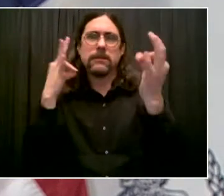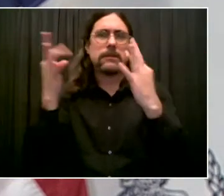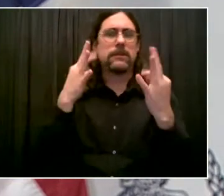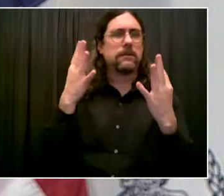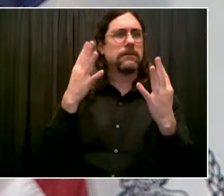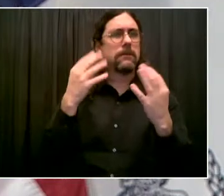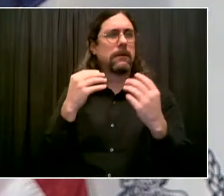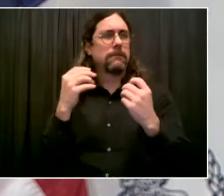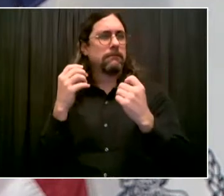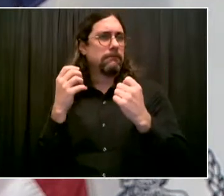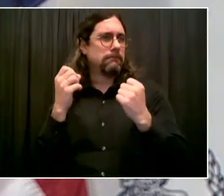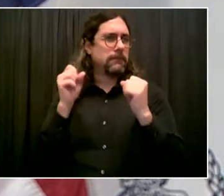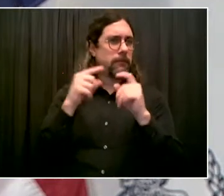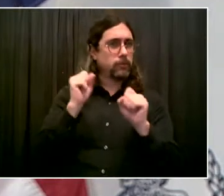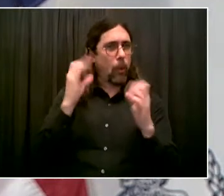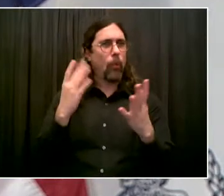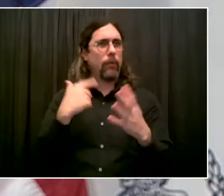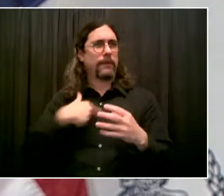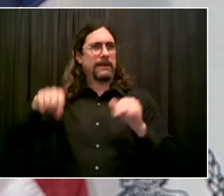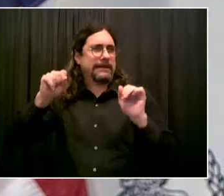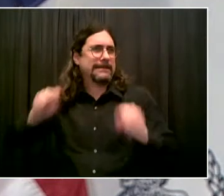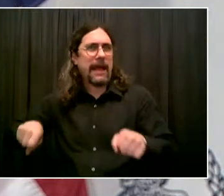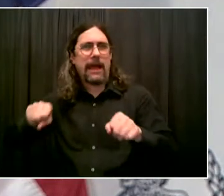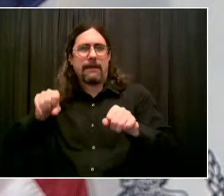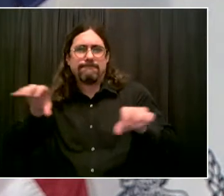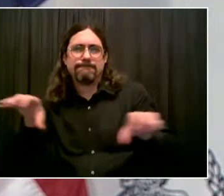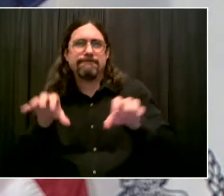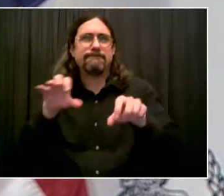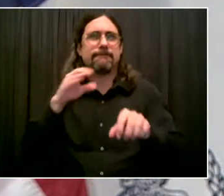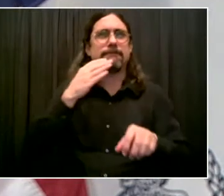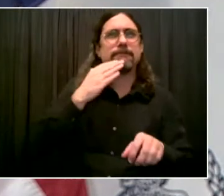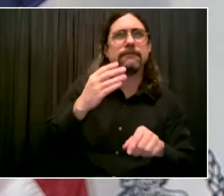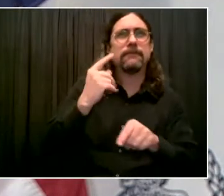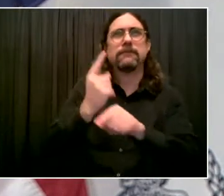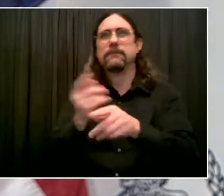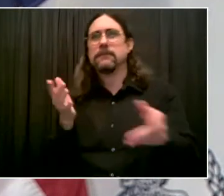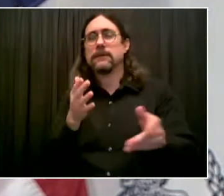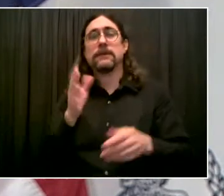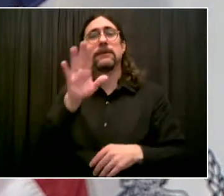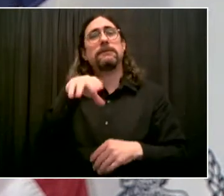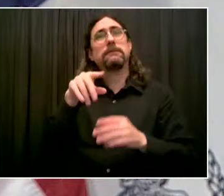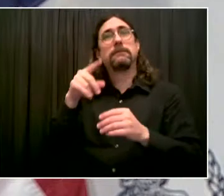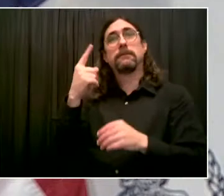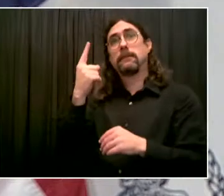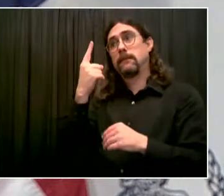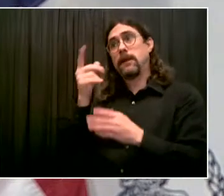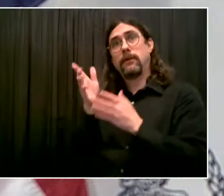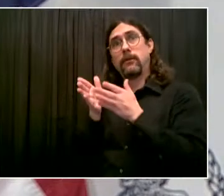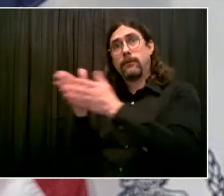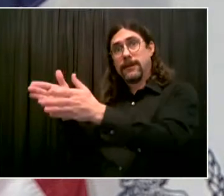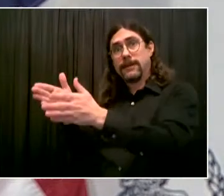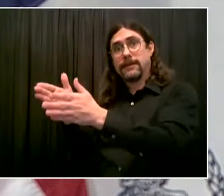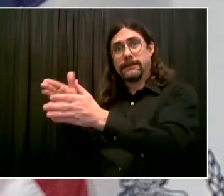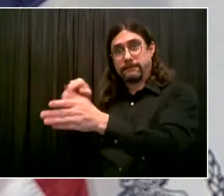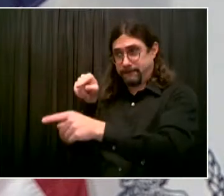WE'V'VTAE KKEN SOME WORK TO DO IT RIGHT WE'VE REALLYLYG OTOTETN NT GGD OOPLACE AND OPEN STREETS. TI HIHINK THTHERE WILL BE